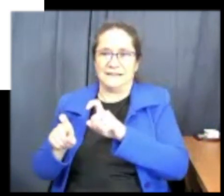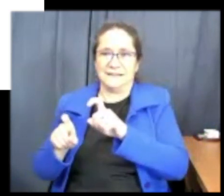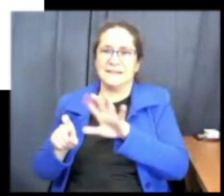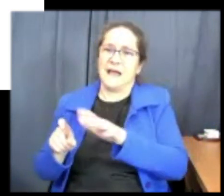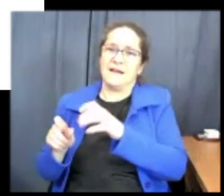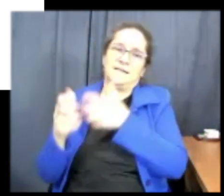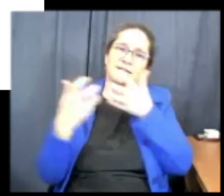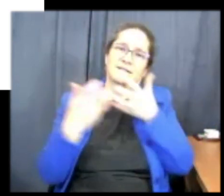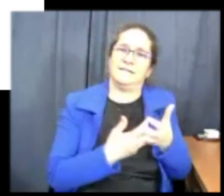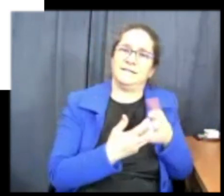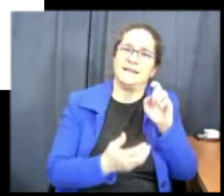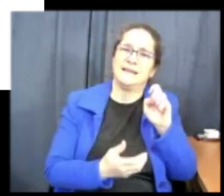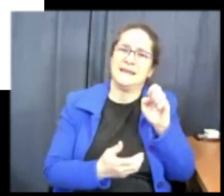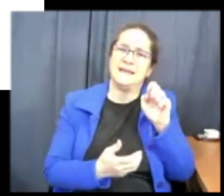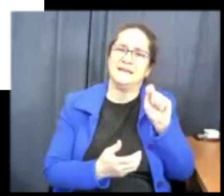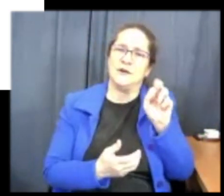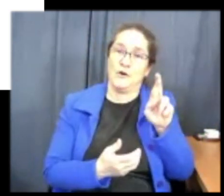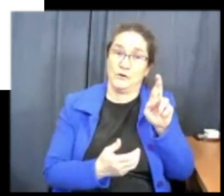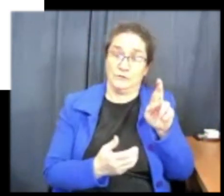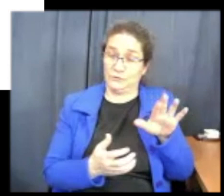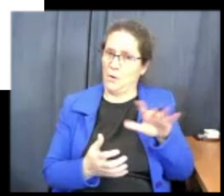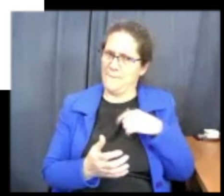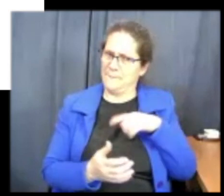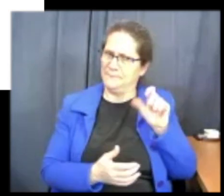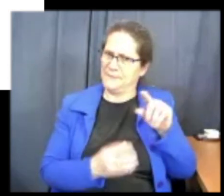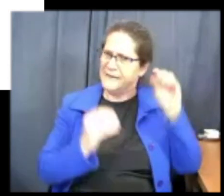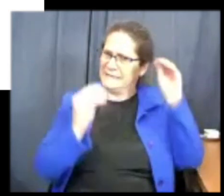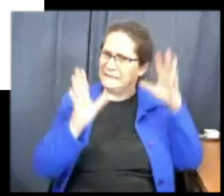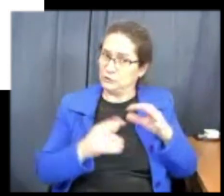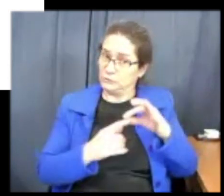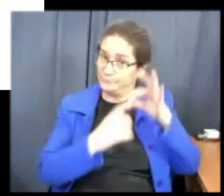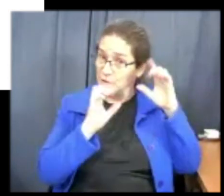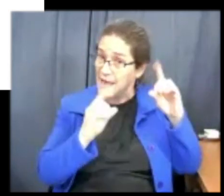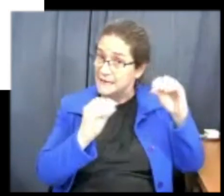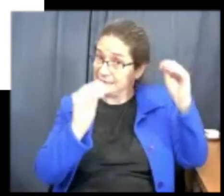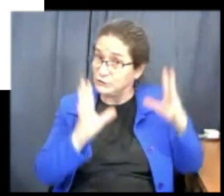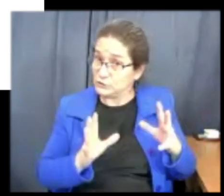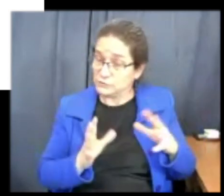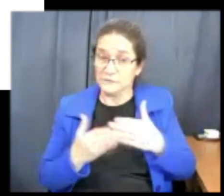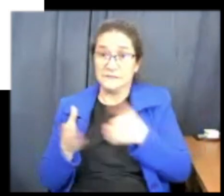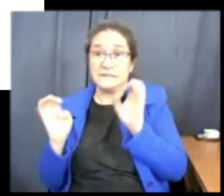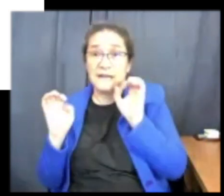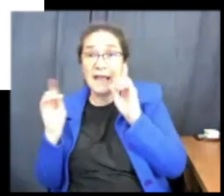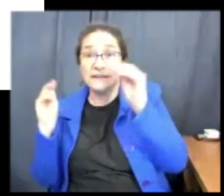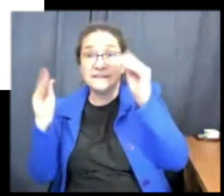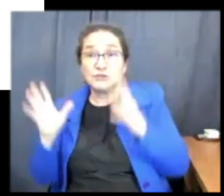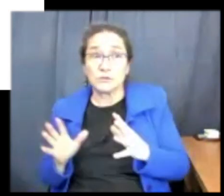So are the teachers aware of that, your Special Ed teachers, your Gen Ed teachers, your district administration.